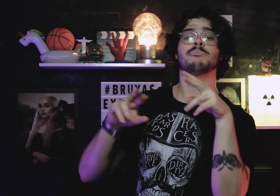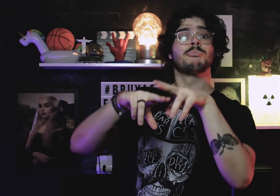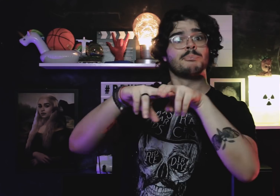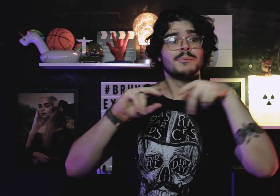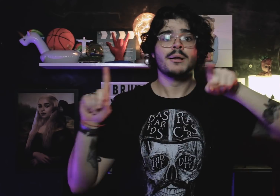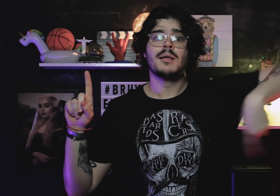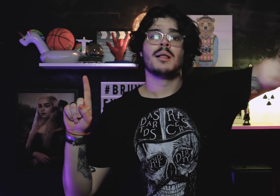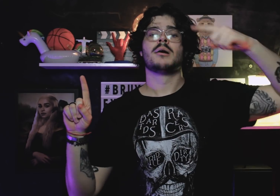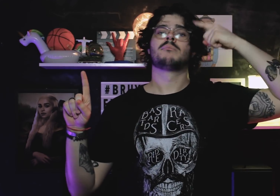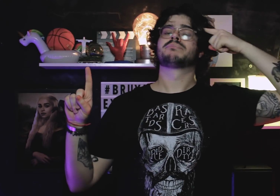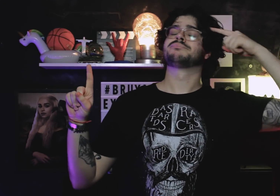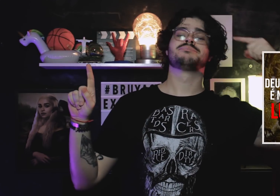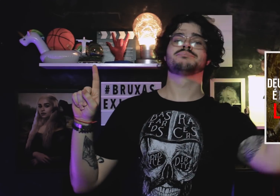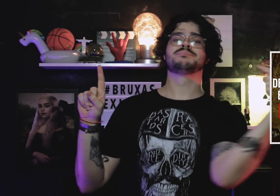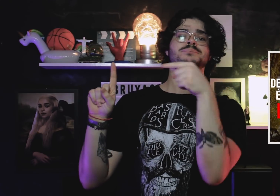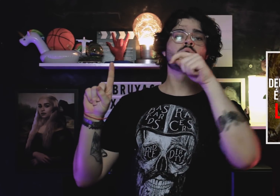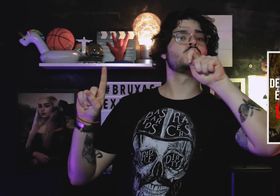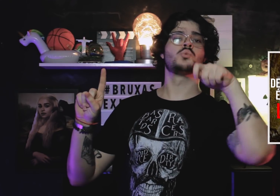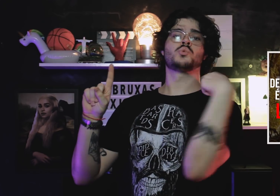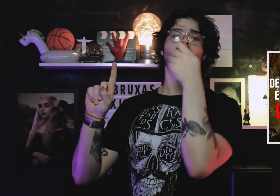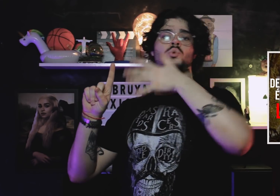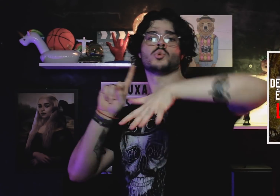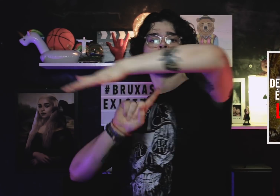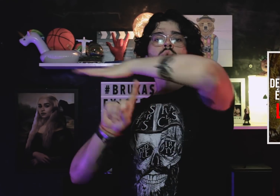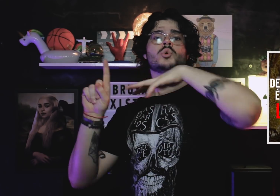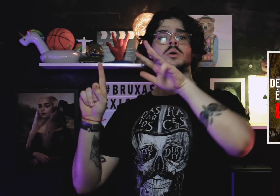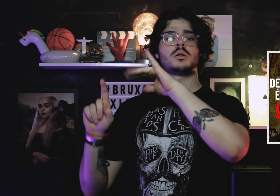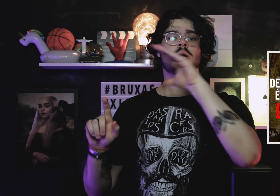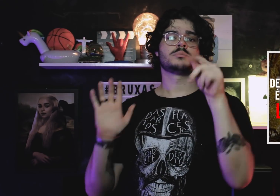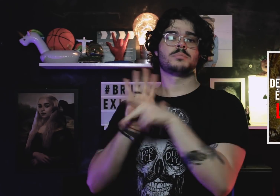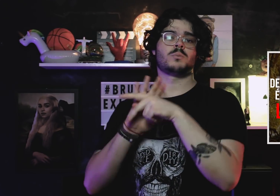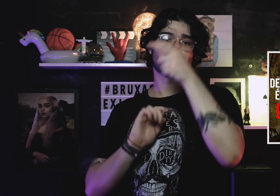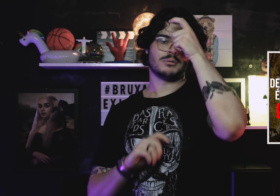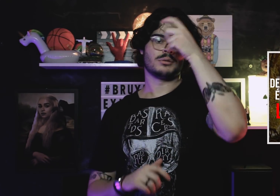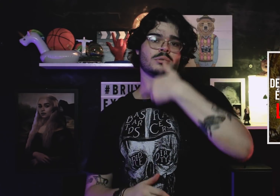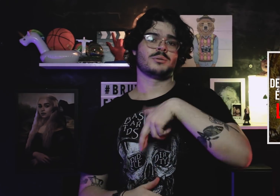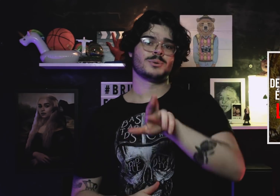They claimed that Wicca is a Satanist religion